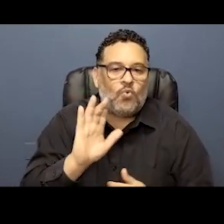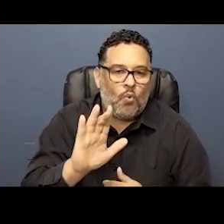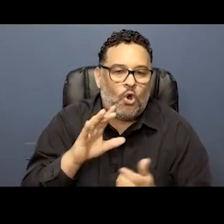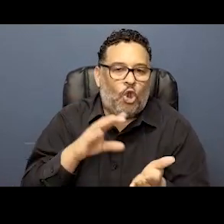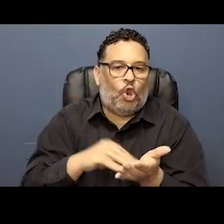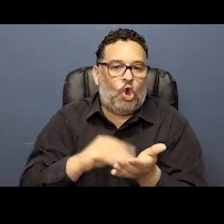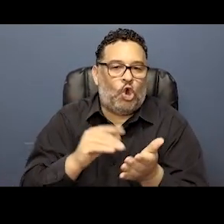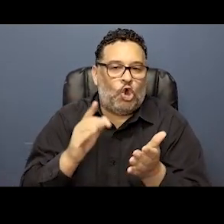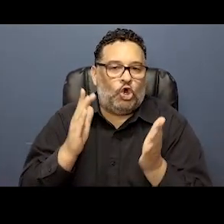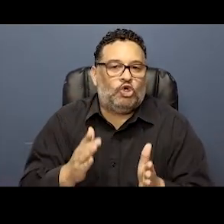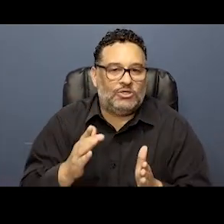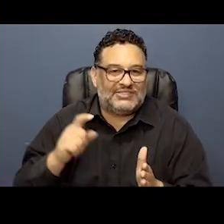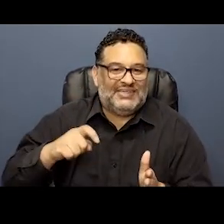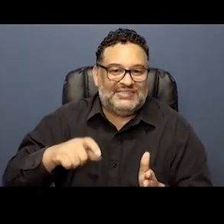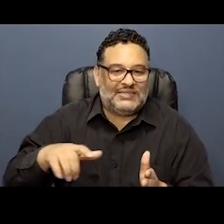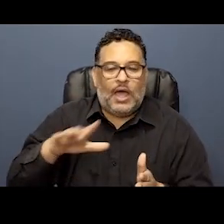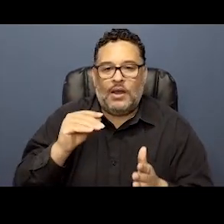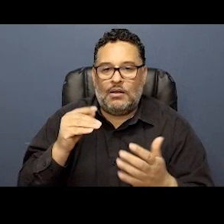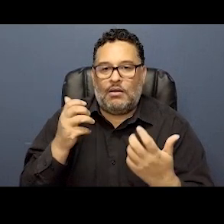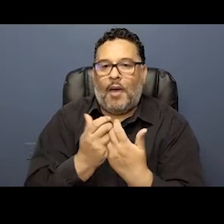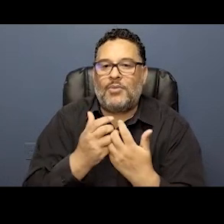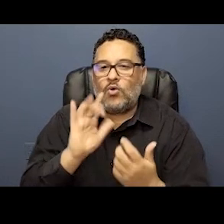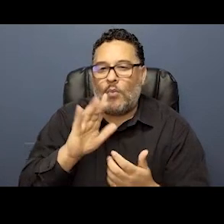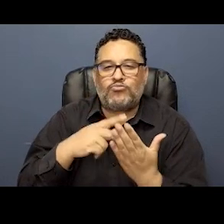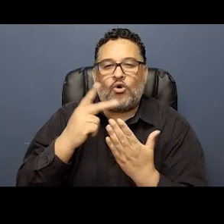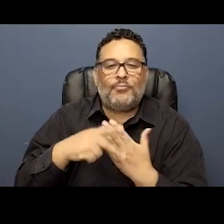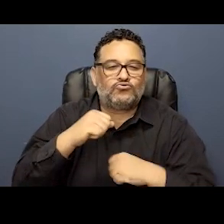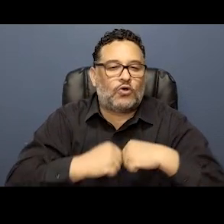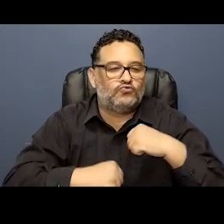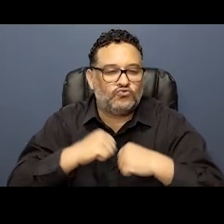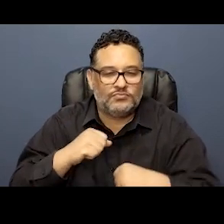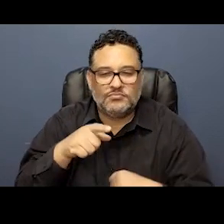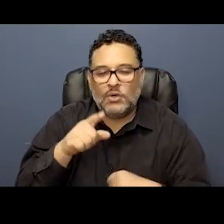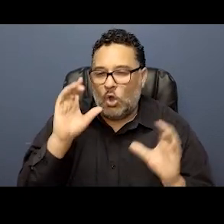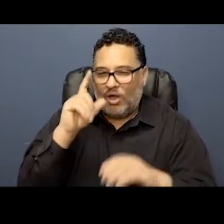your program’s structure. Look for tools that let you track progress,